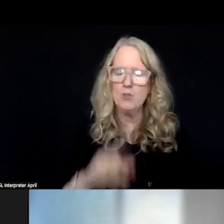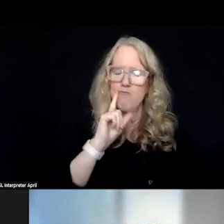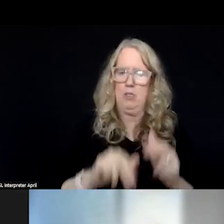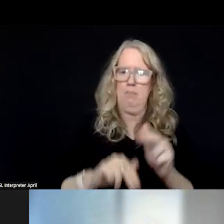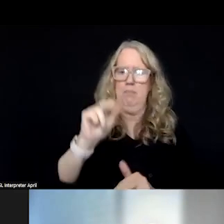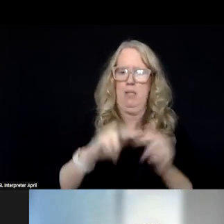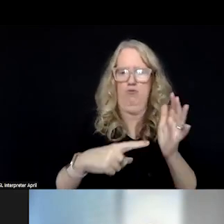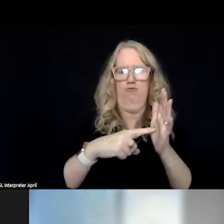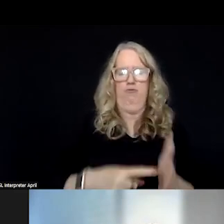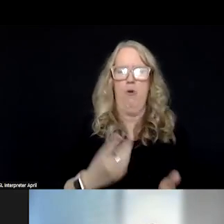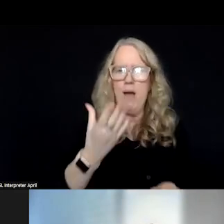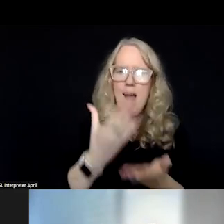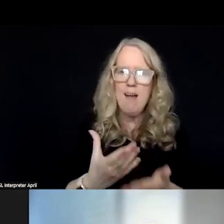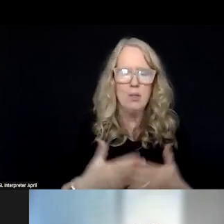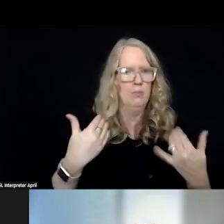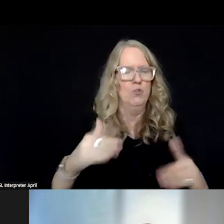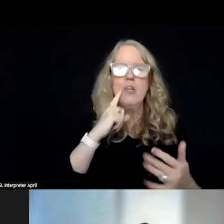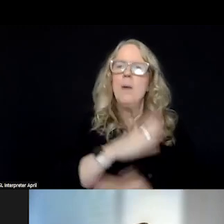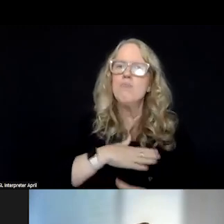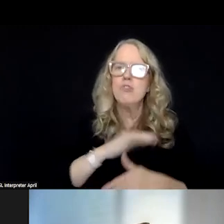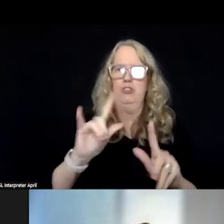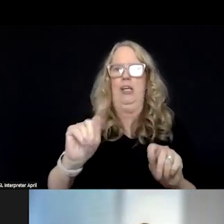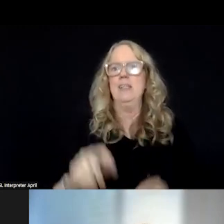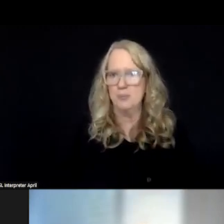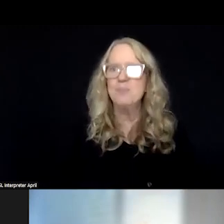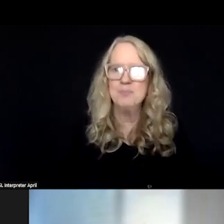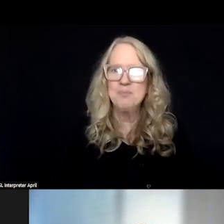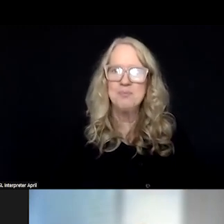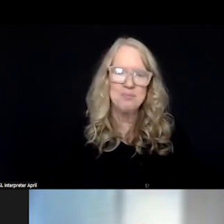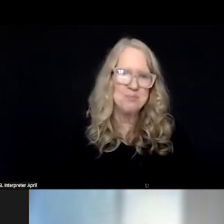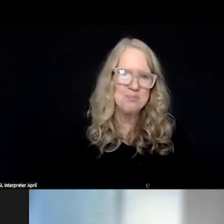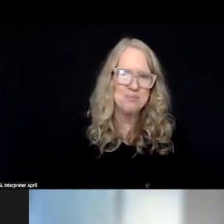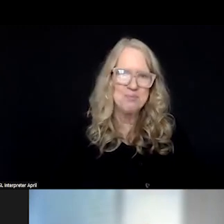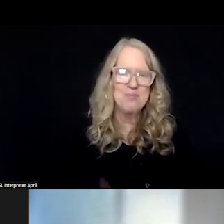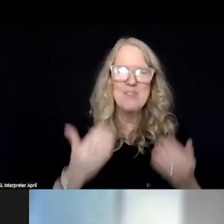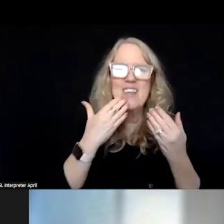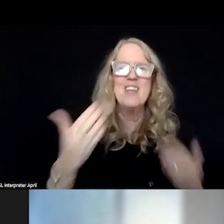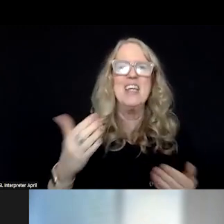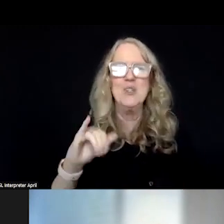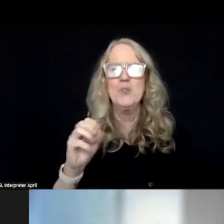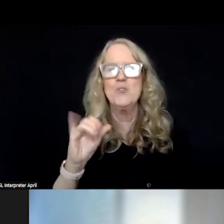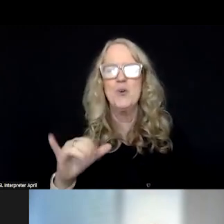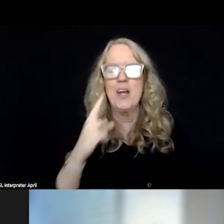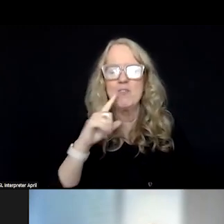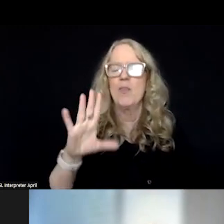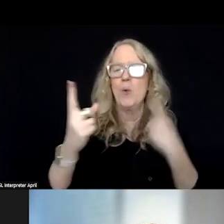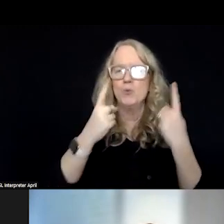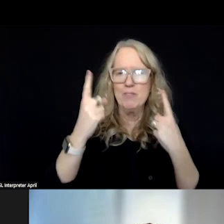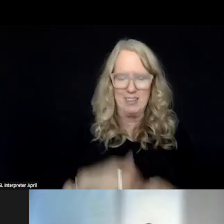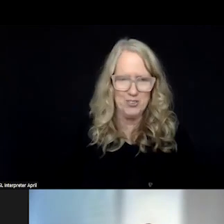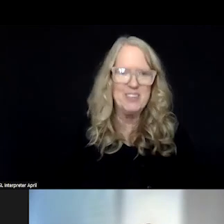PRACTICES. REALLY APPRECIATE THAT. THANK YOU, JOY, FOR THOSE REFLECTIONS.